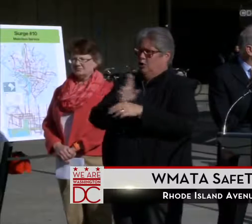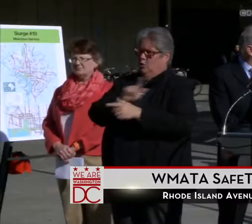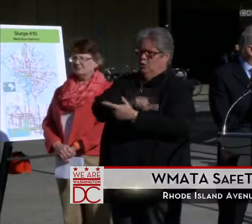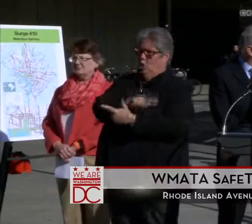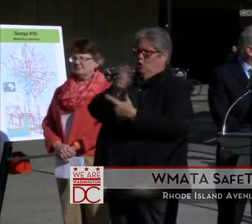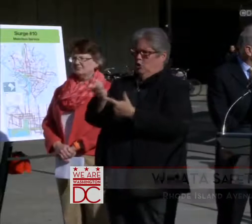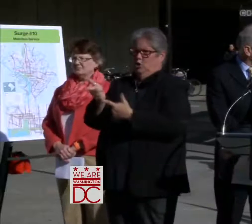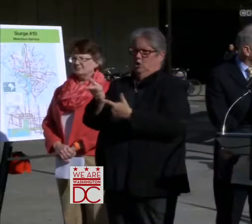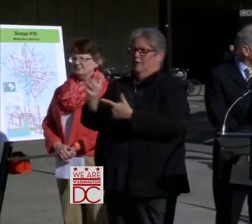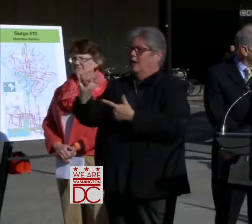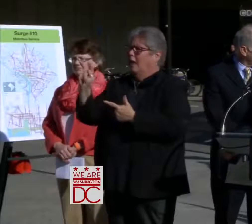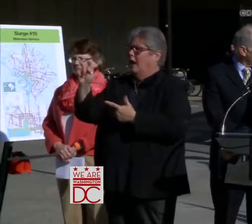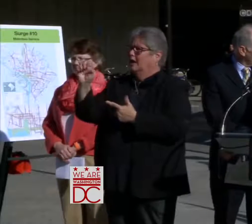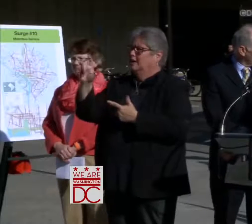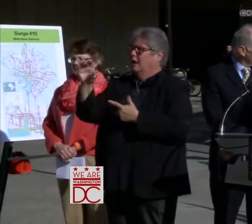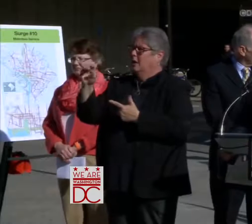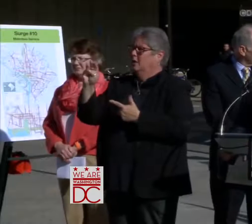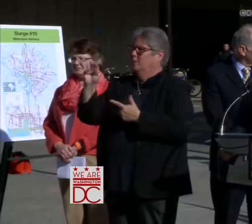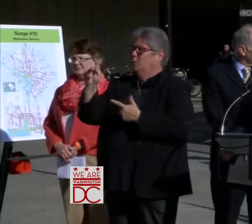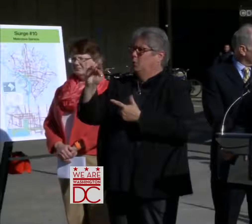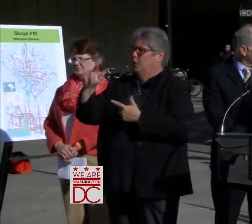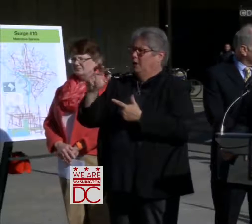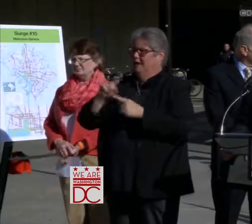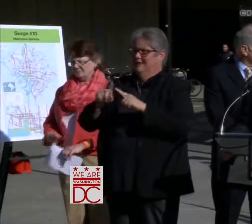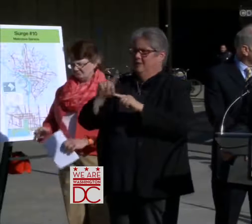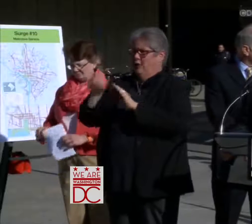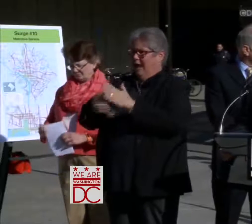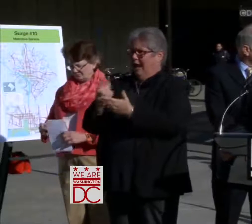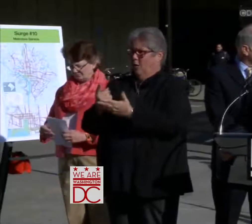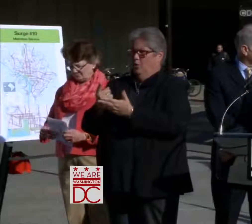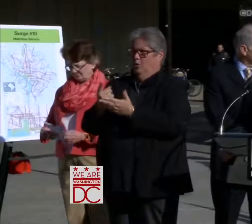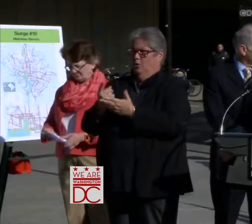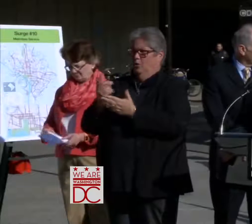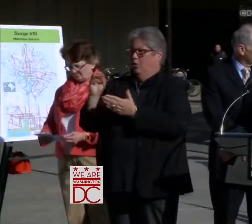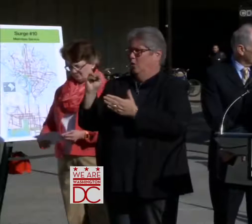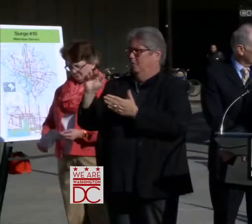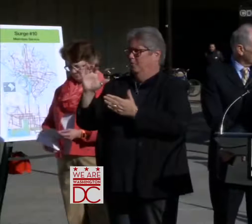SUCH AS TELECOMMUTING, DIFFERENT HOURS AND MARC TRAIN?